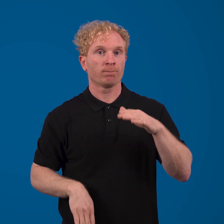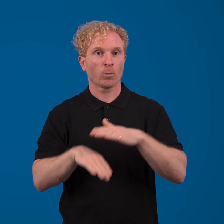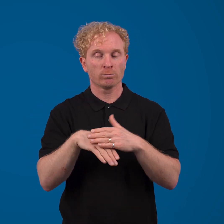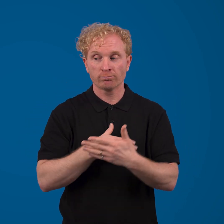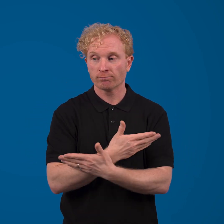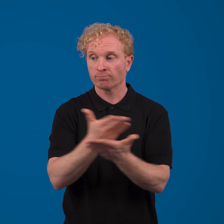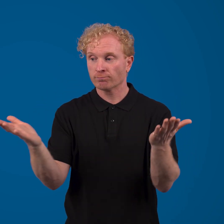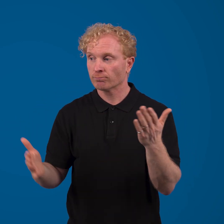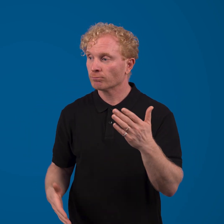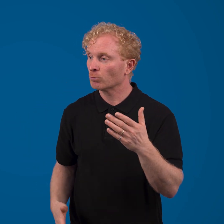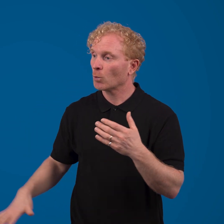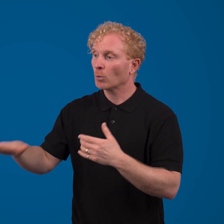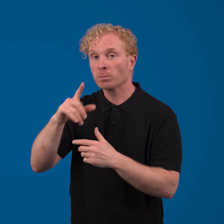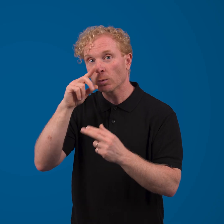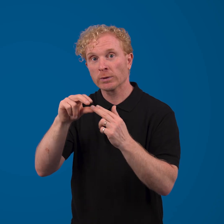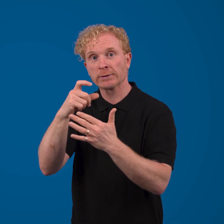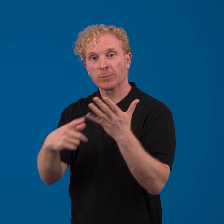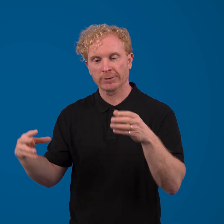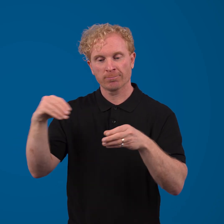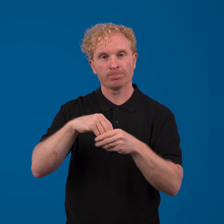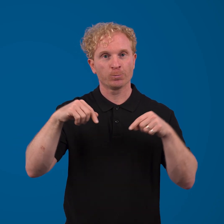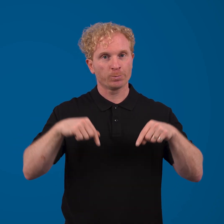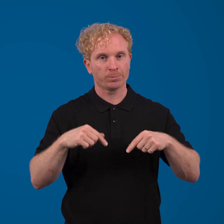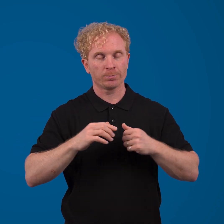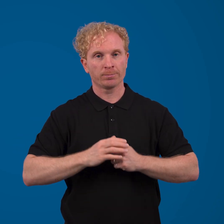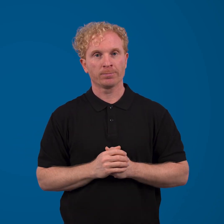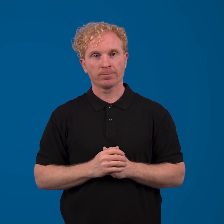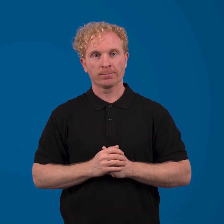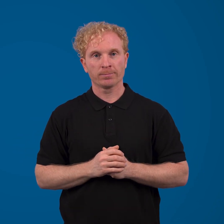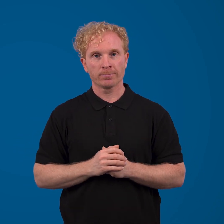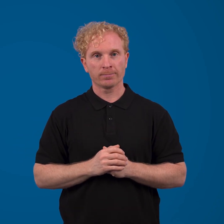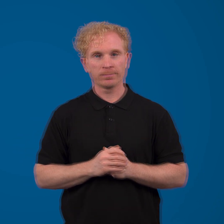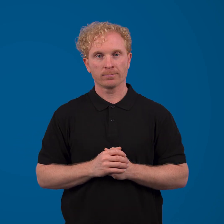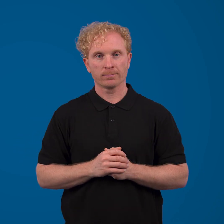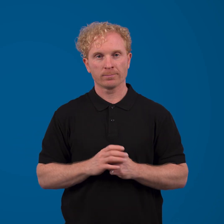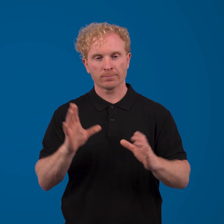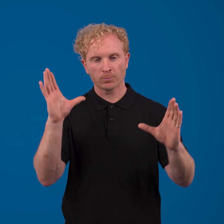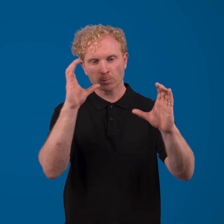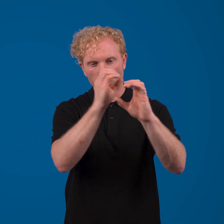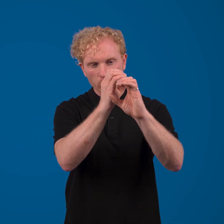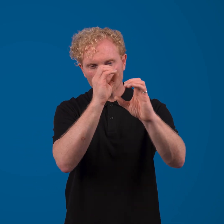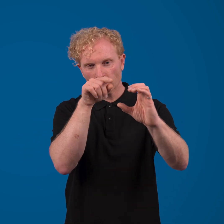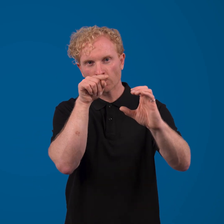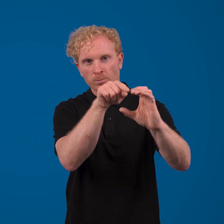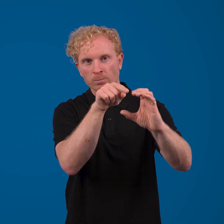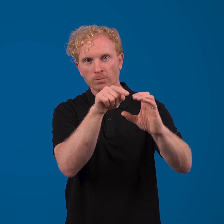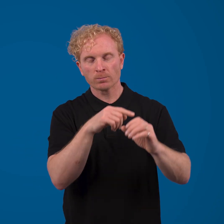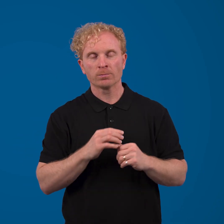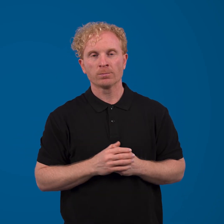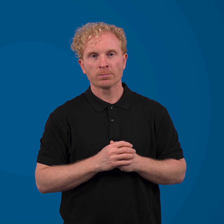with greater engagement with people with disability. Scope